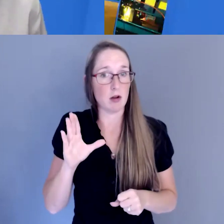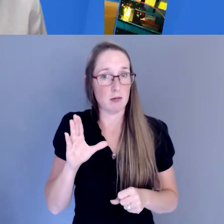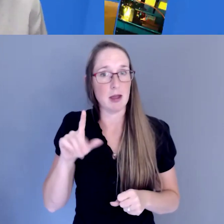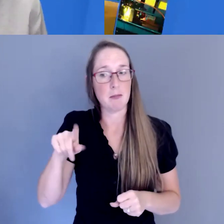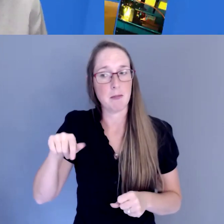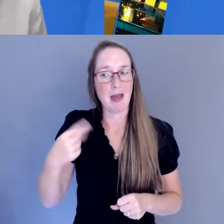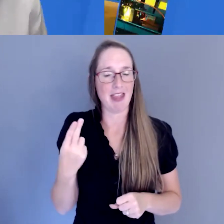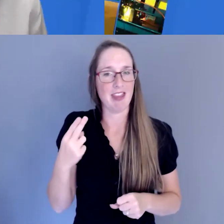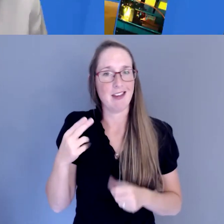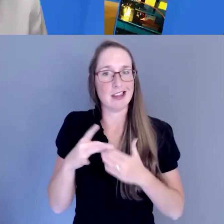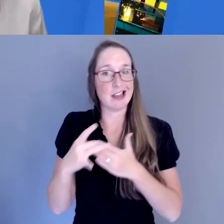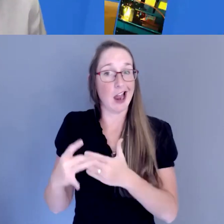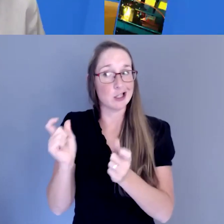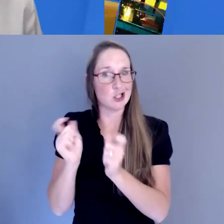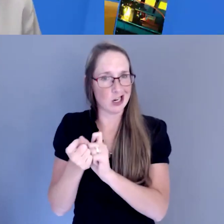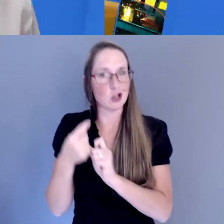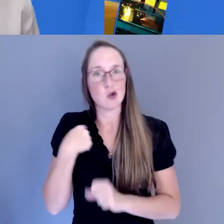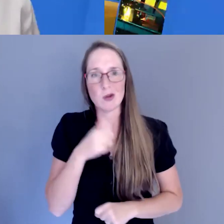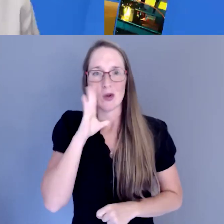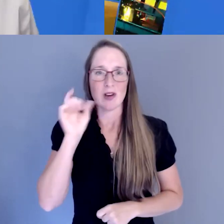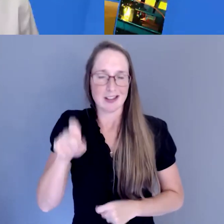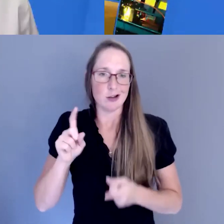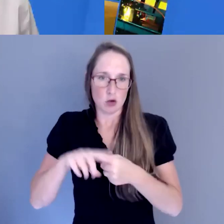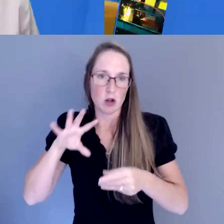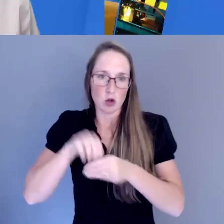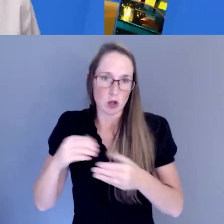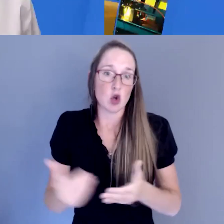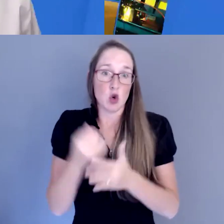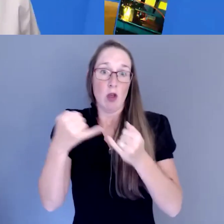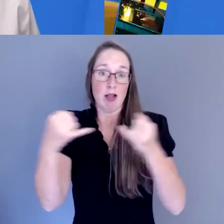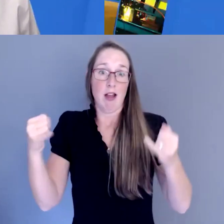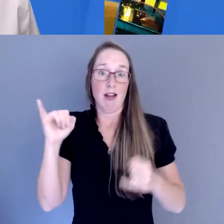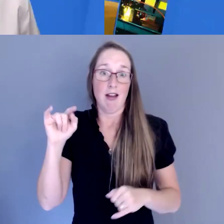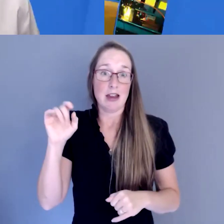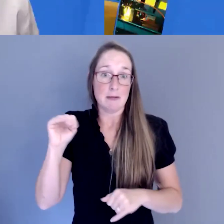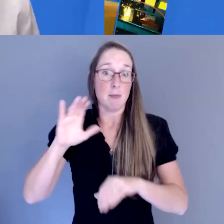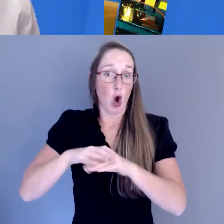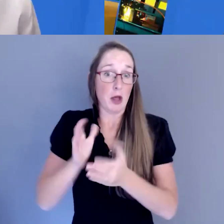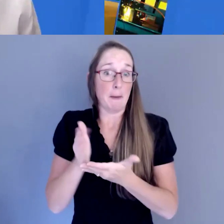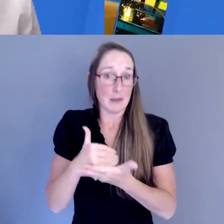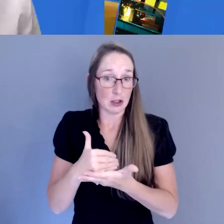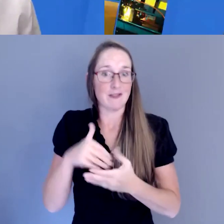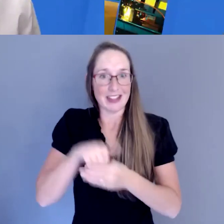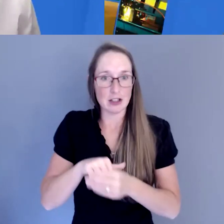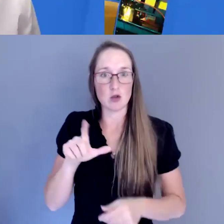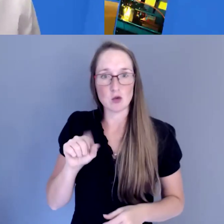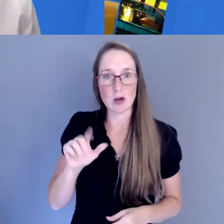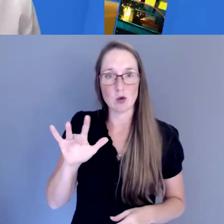because we will have to include a new line item on the budget. In the 2025 PAPP guide